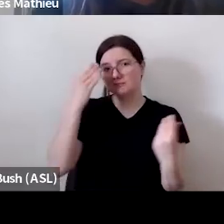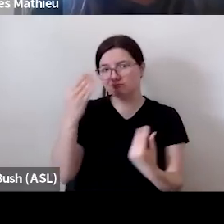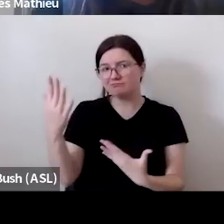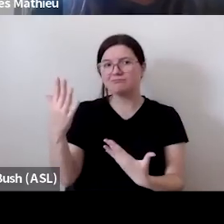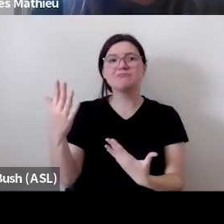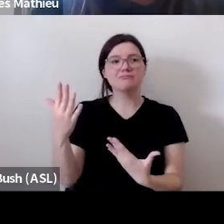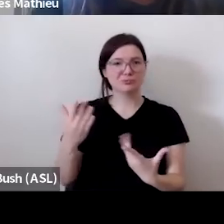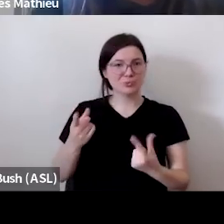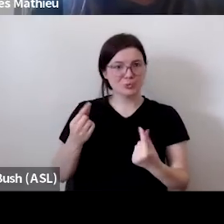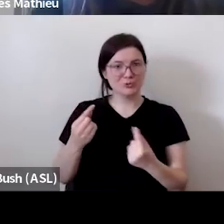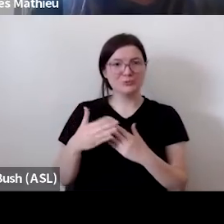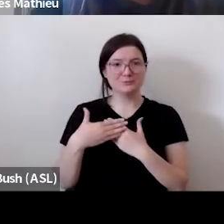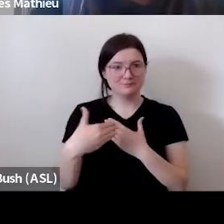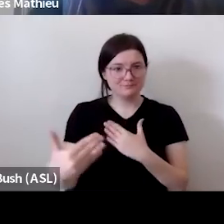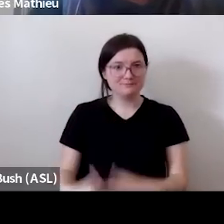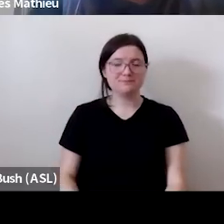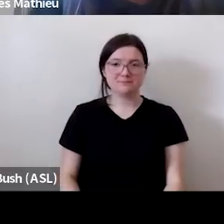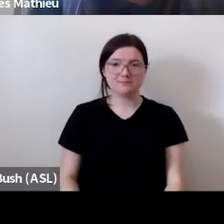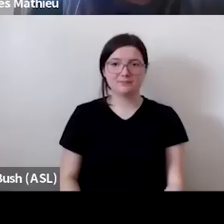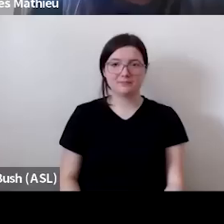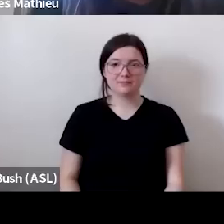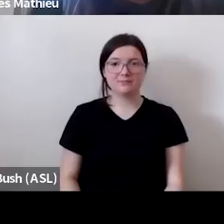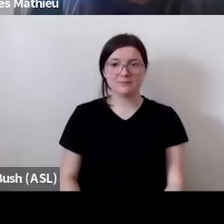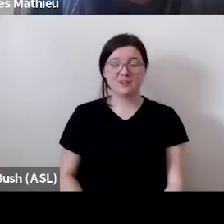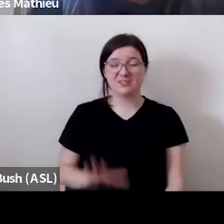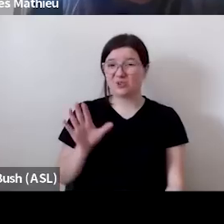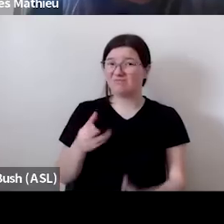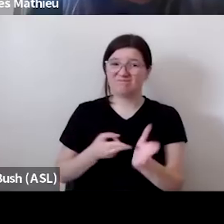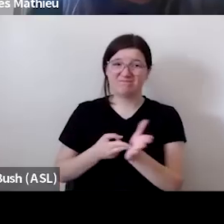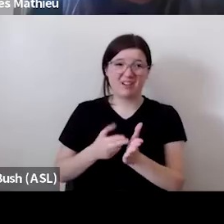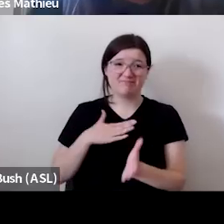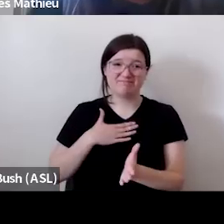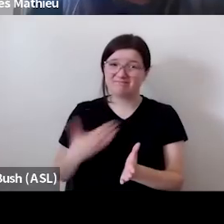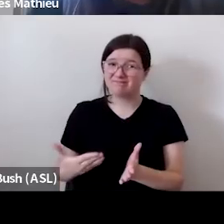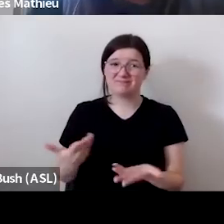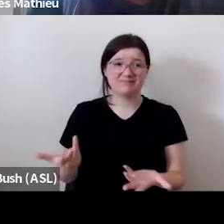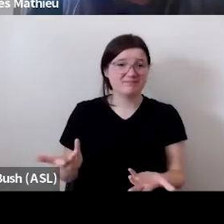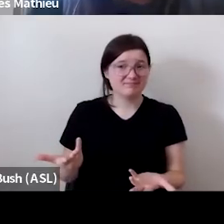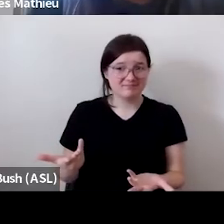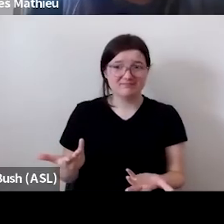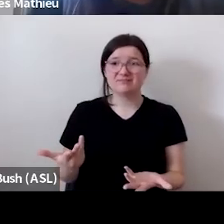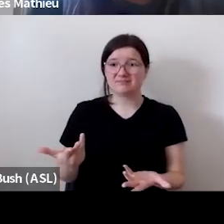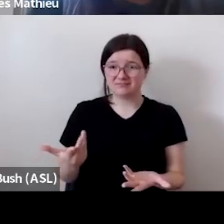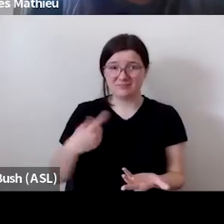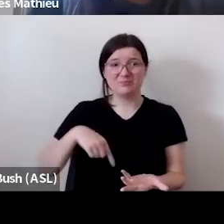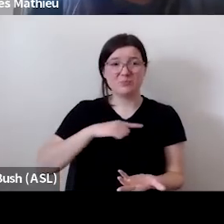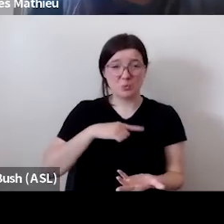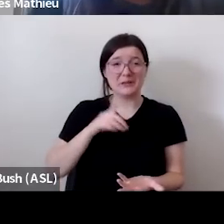So like being honest that okay, we are going to have to have a full clean out of the unit.